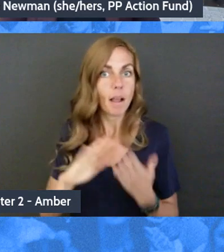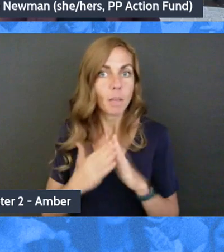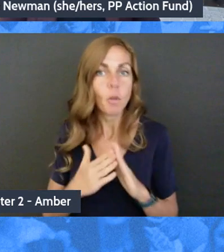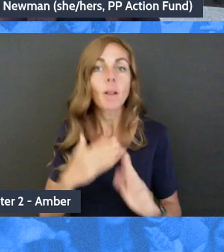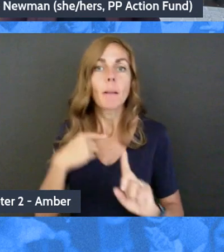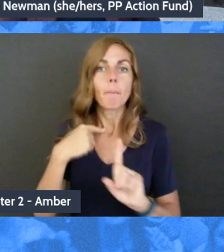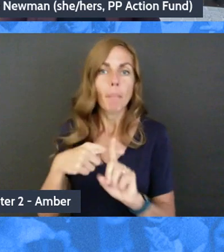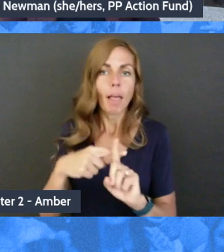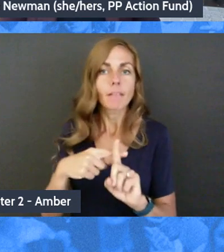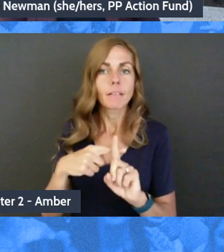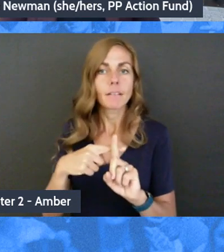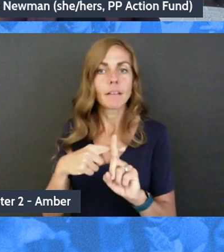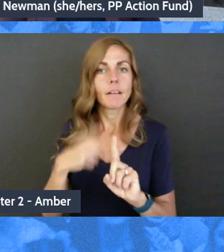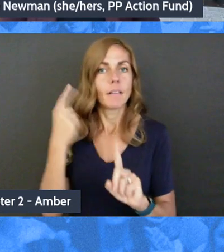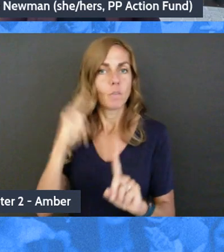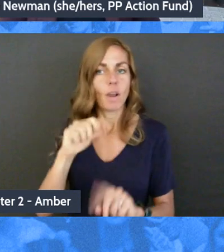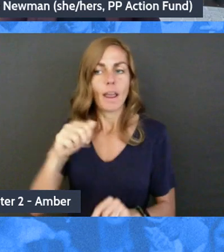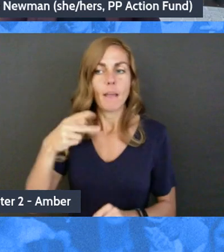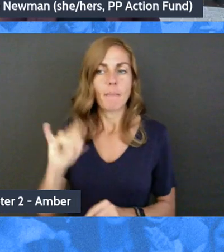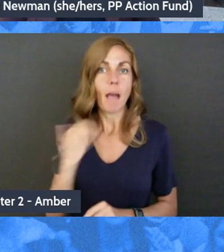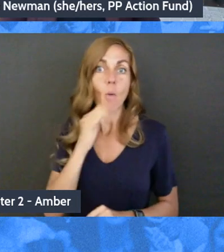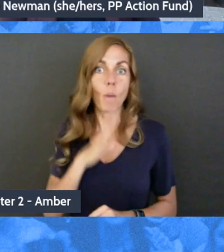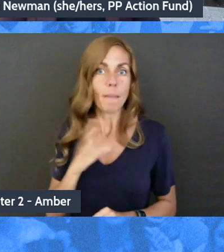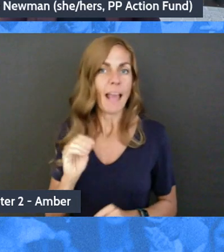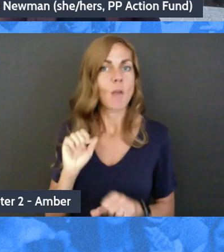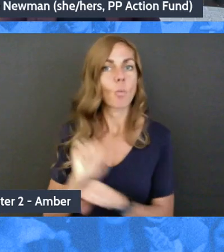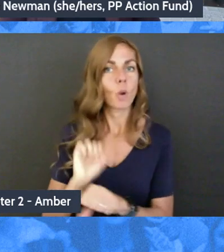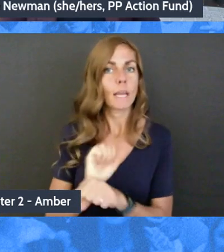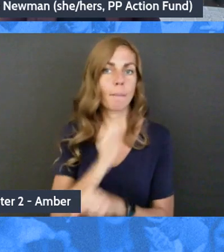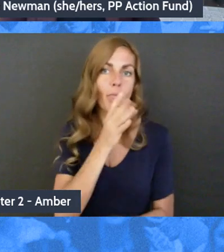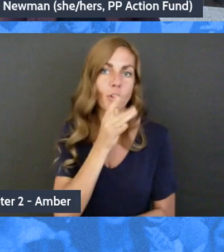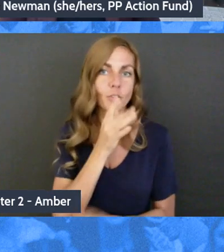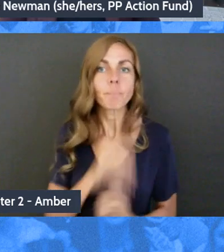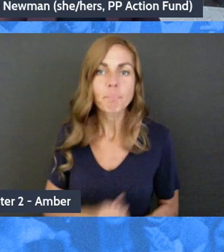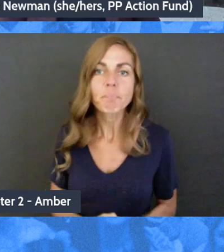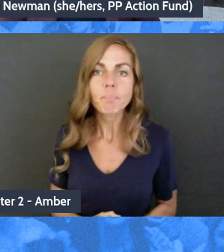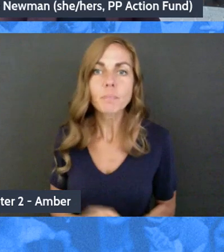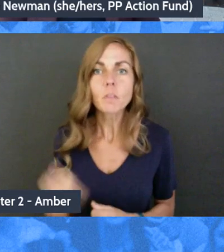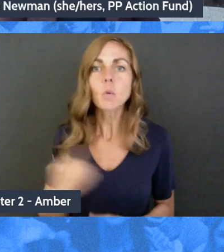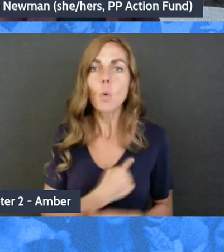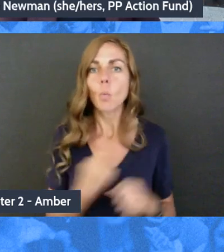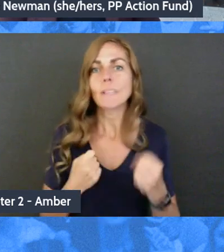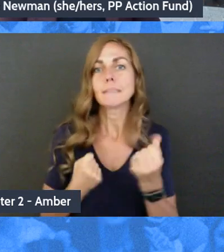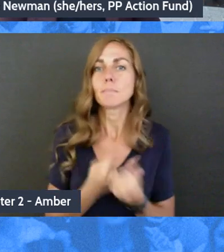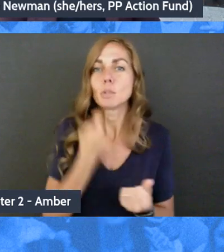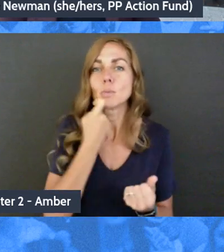but specifically for AAPI women and working mothers. We also supported recent legislation that denounces hate